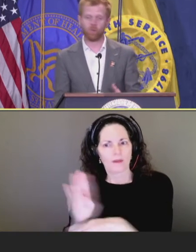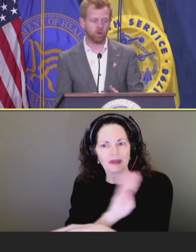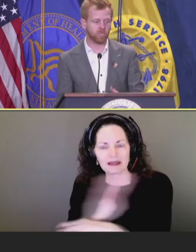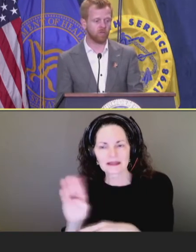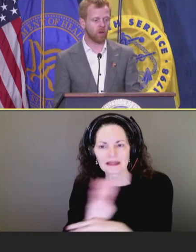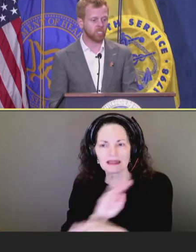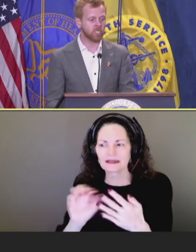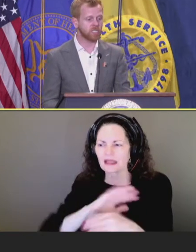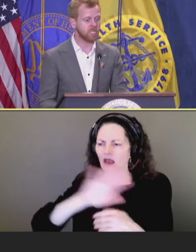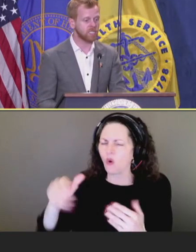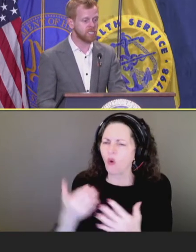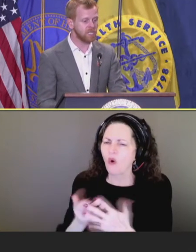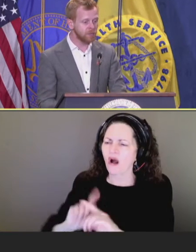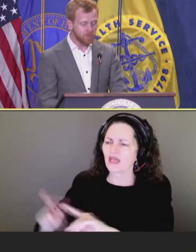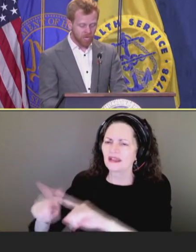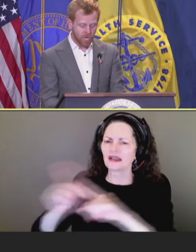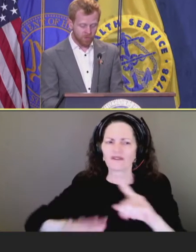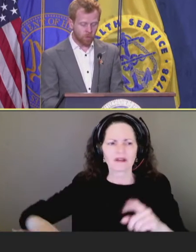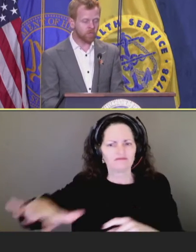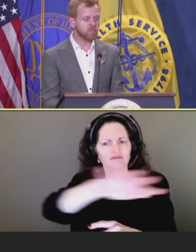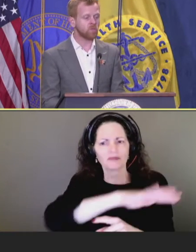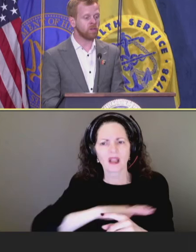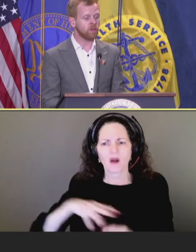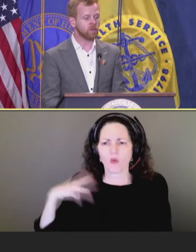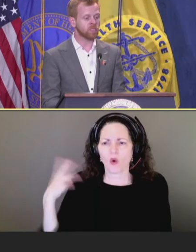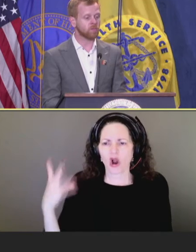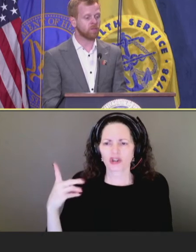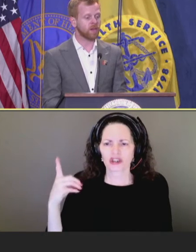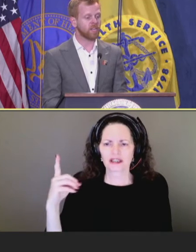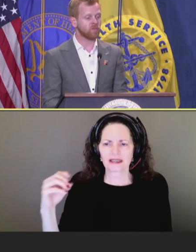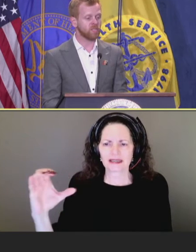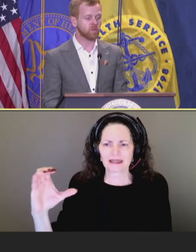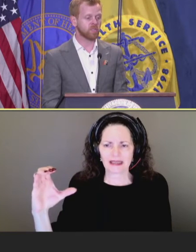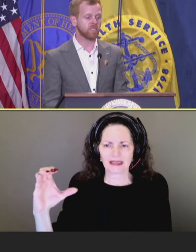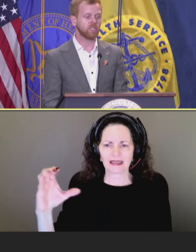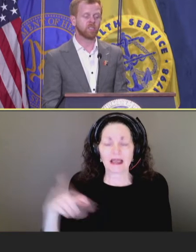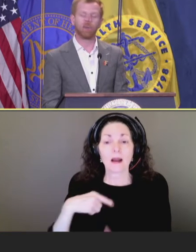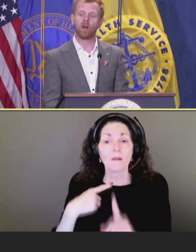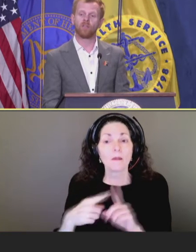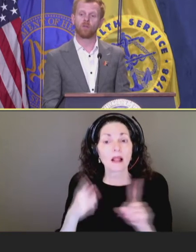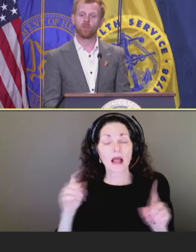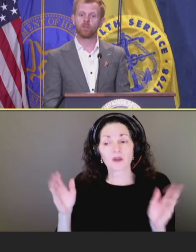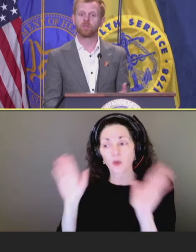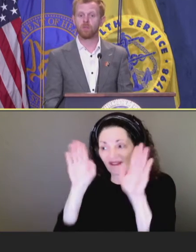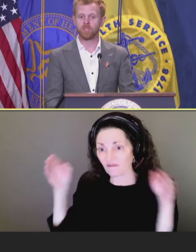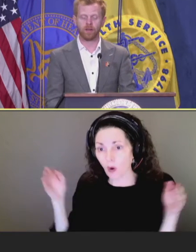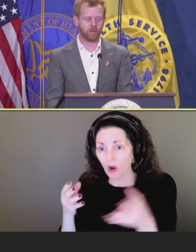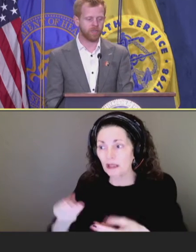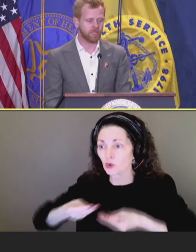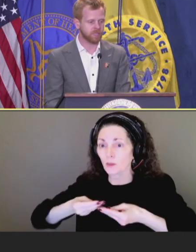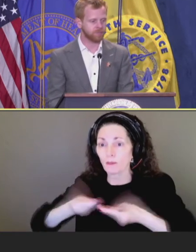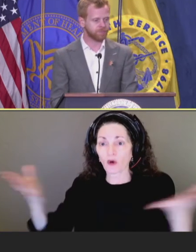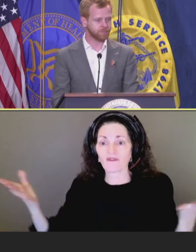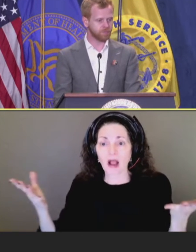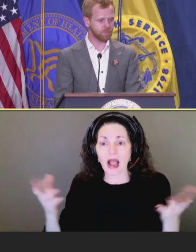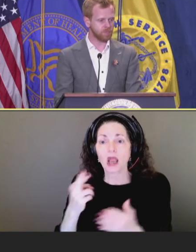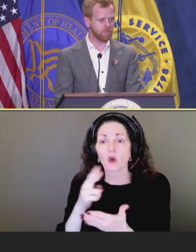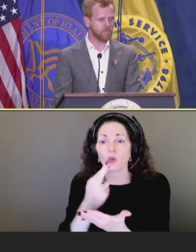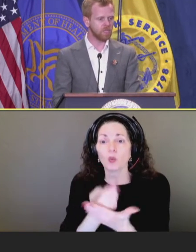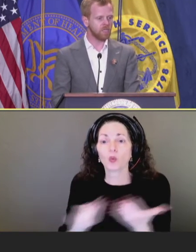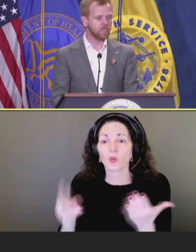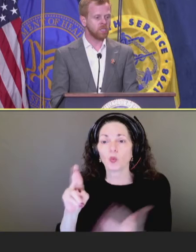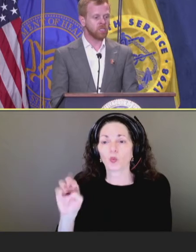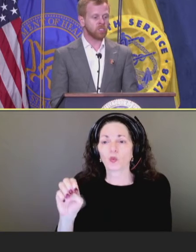wards of Washington, D.C. And of course, we focus on providing resources for those most at risk.